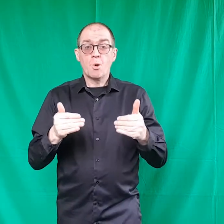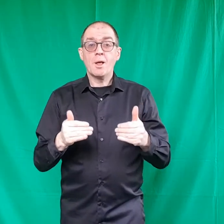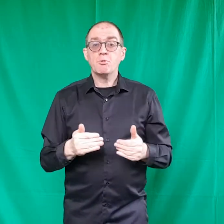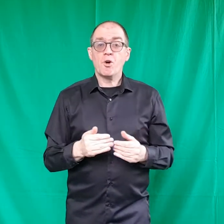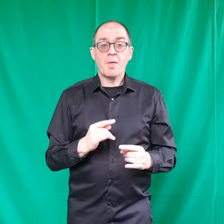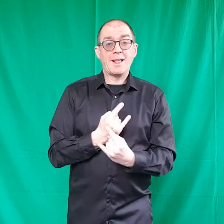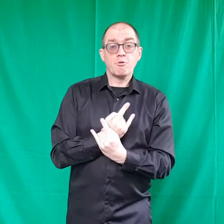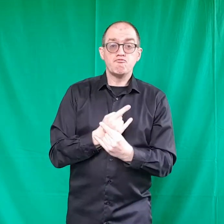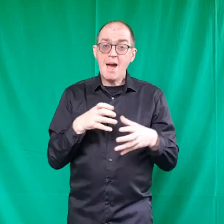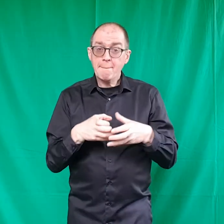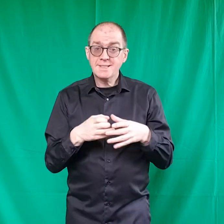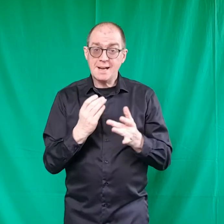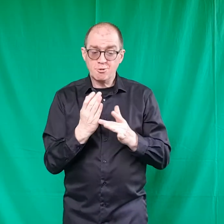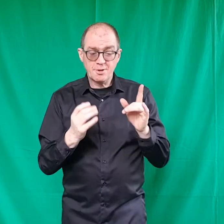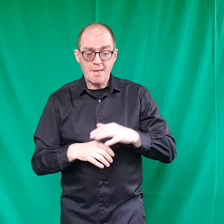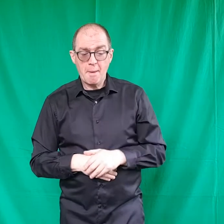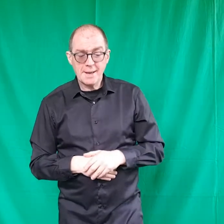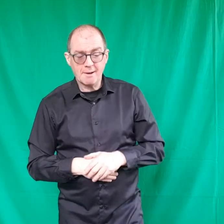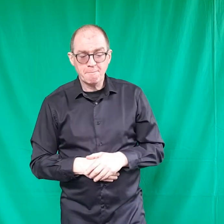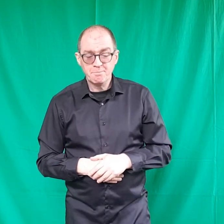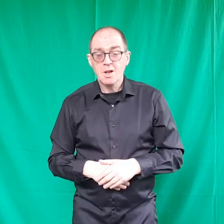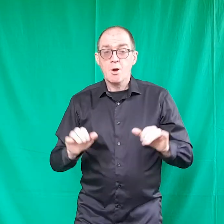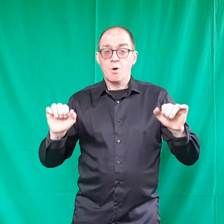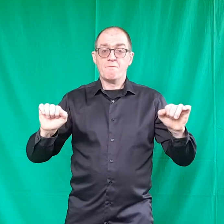So let's move on to that kind of rap section in the middle.